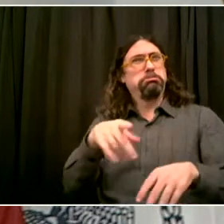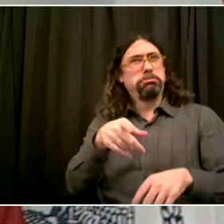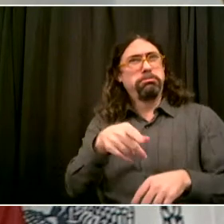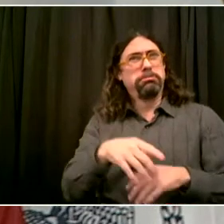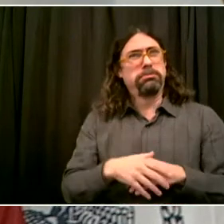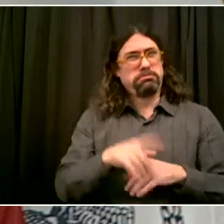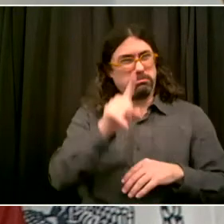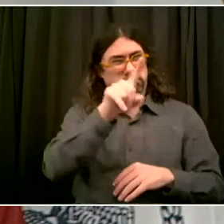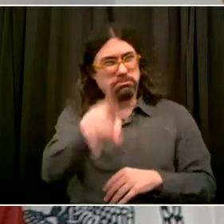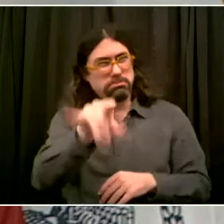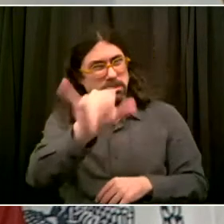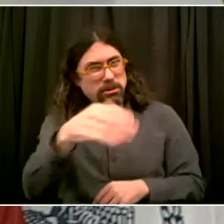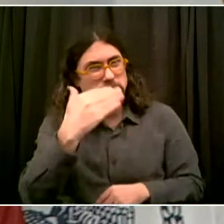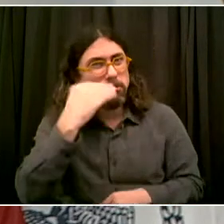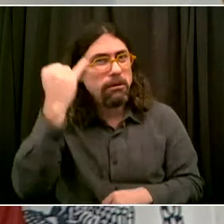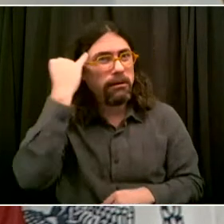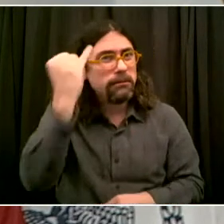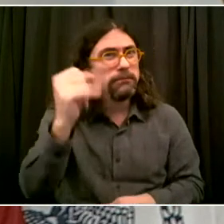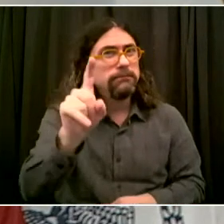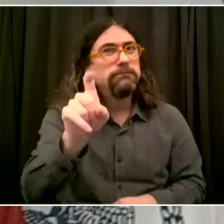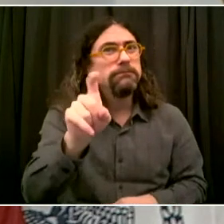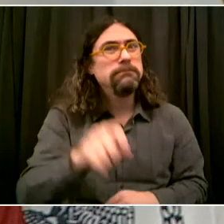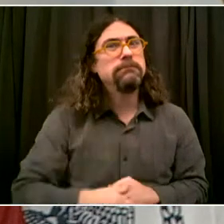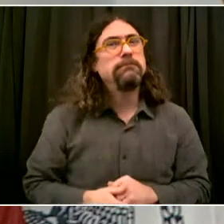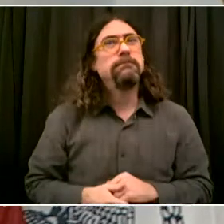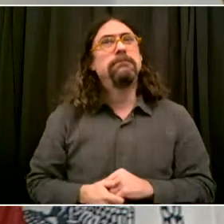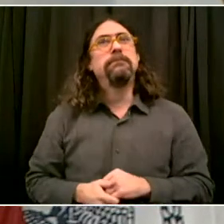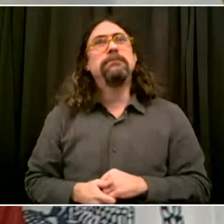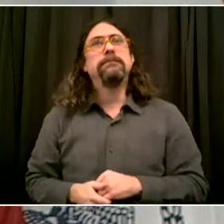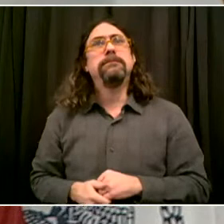THAT, DO YOU THINK THAT IS A GOOD IDEA, DOES THE CITY HAVE